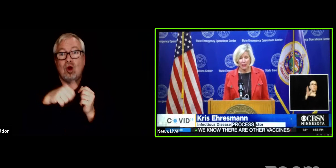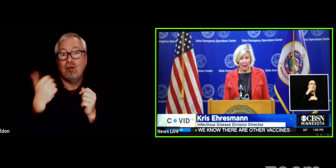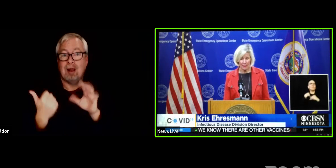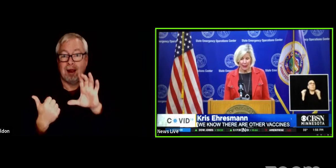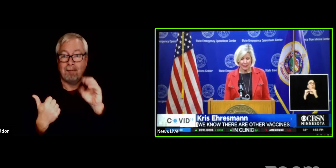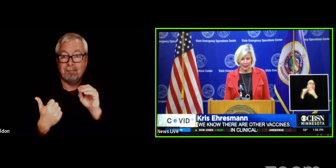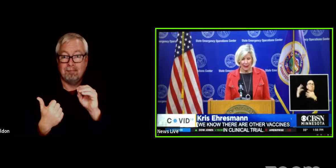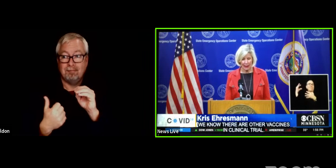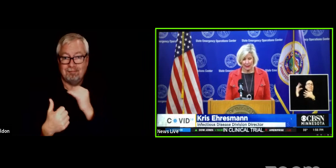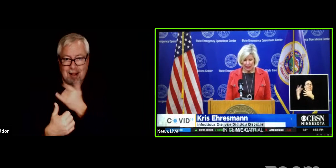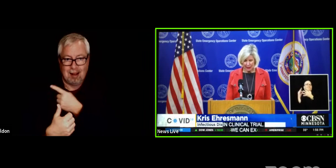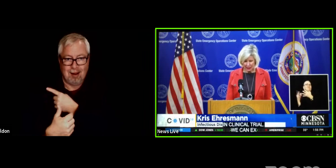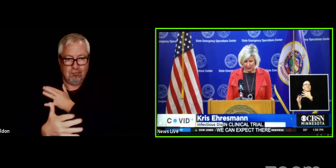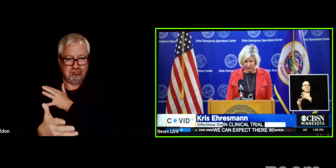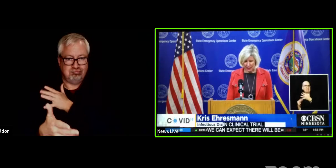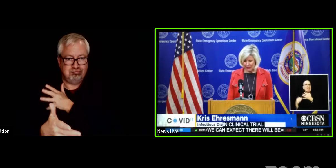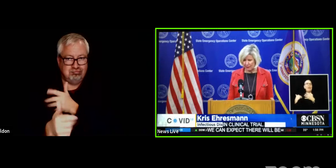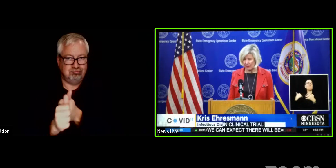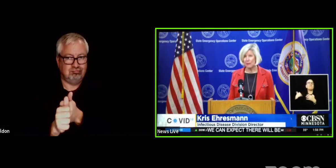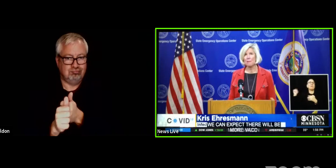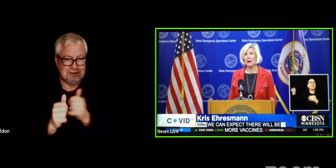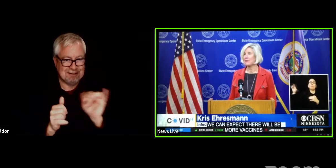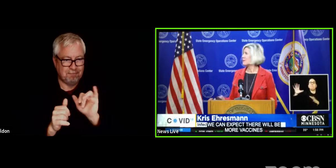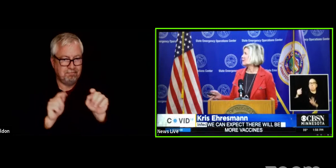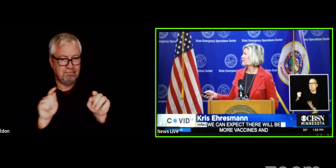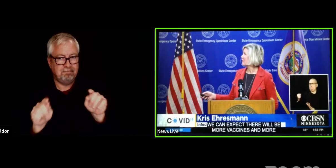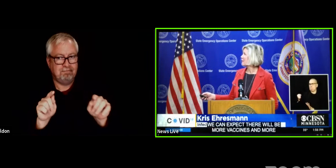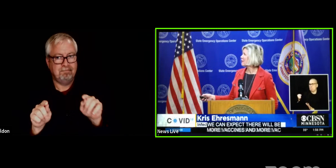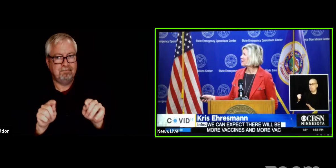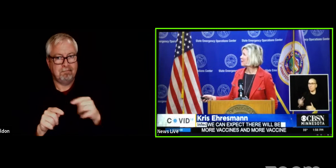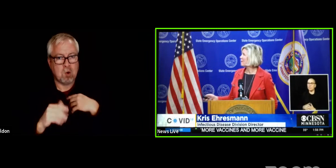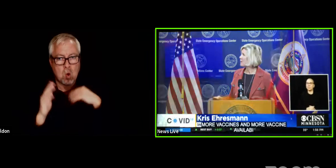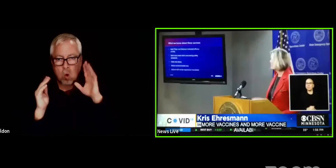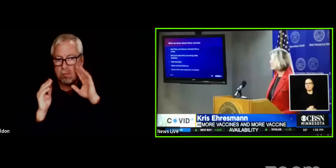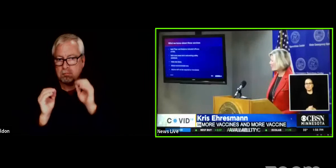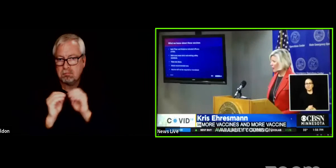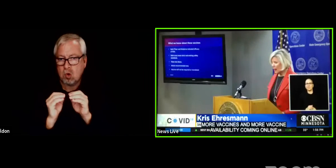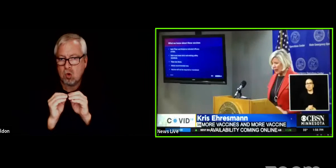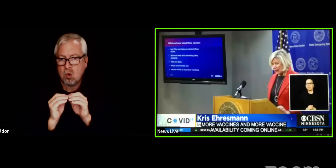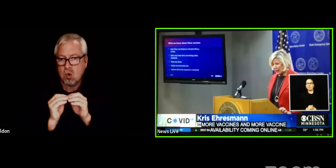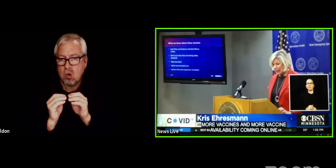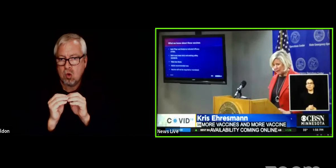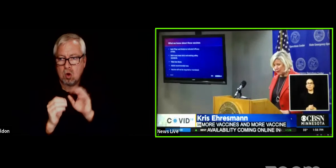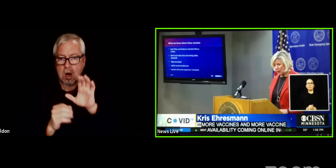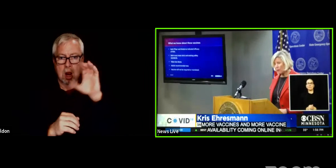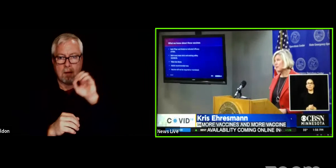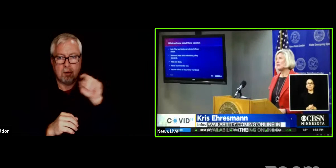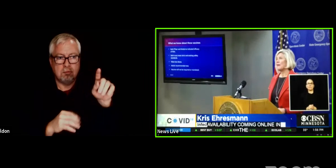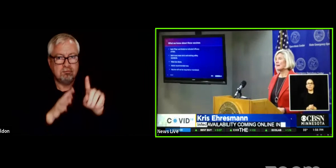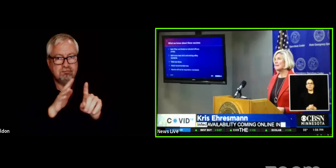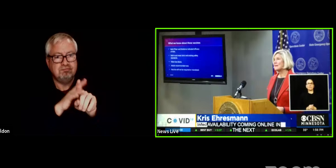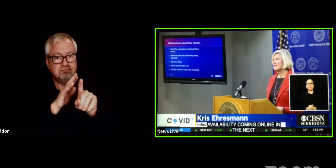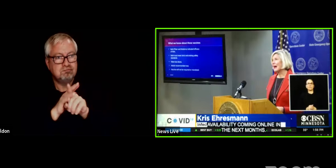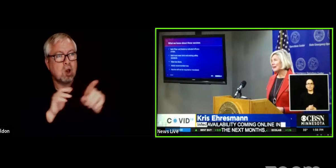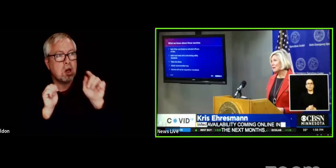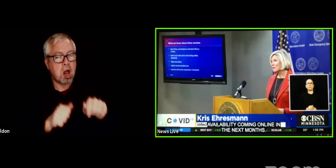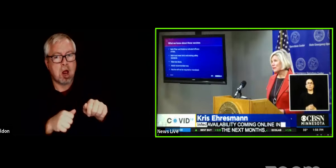COMING ONLINE IN THE NEXT MONTH. EVEN THOUGH THESE VACCINES HAVE NOT YET RECEIVED